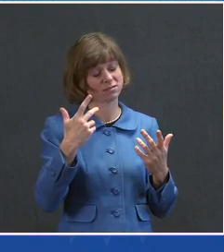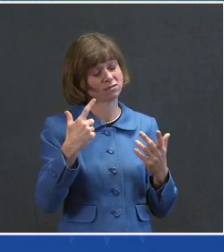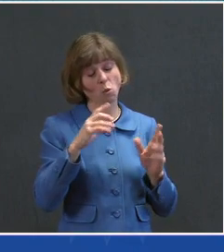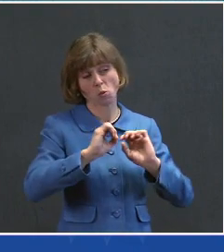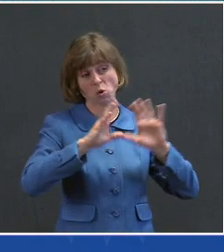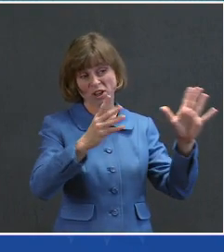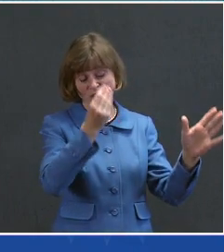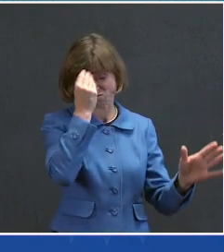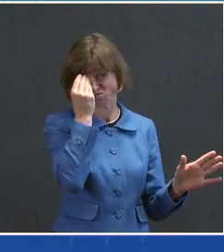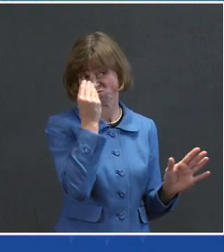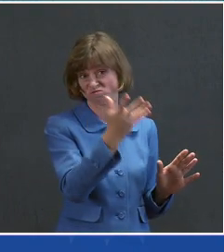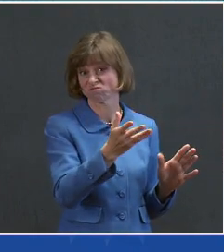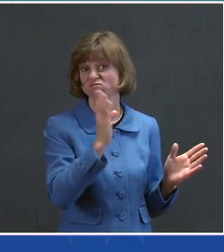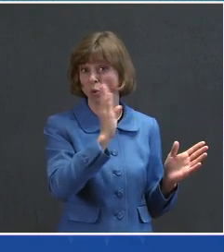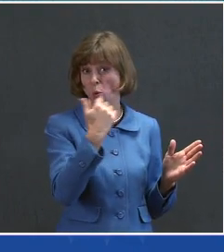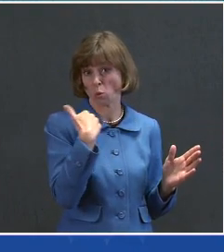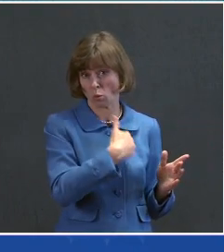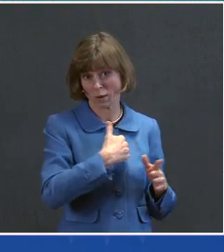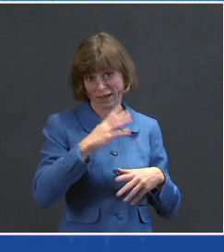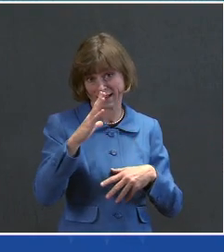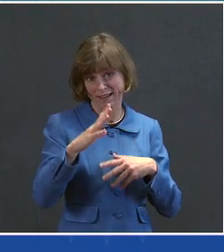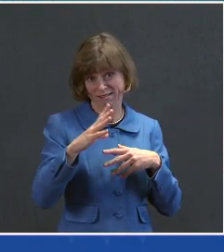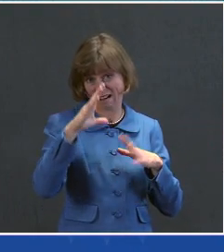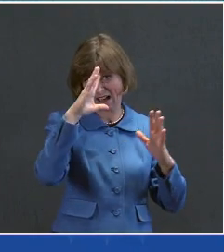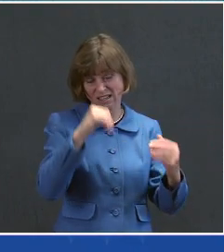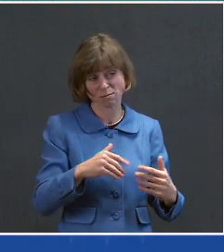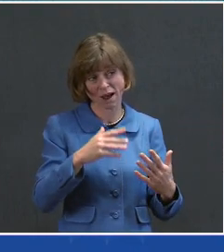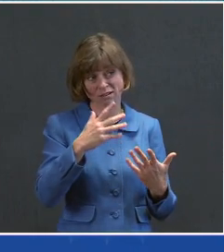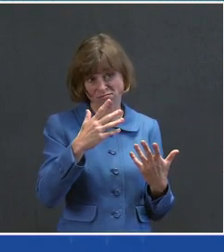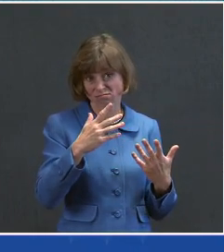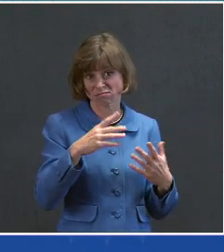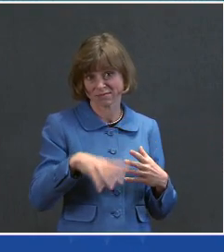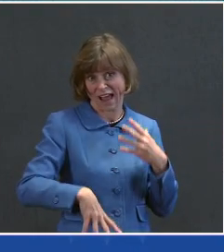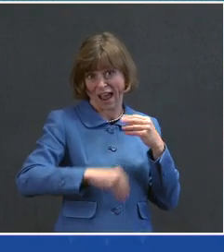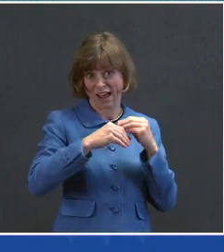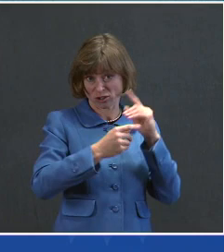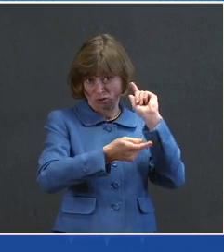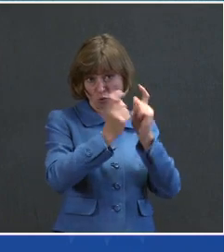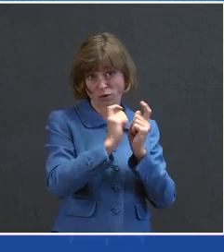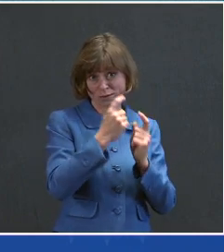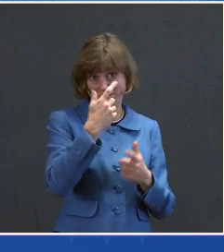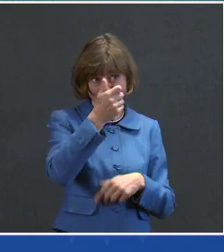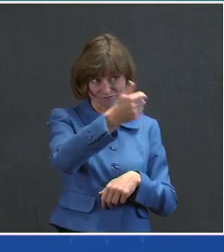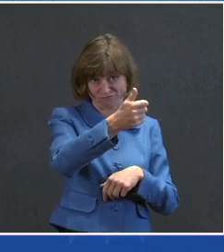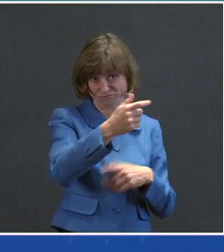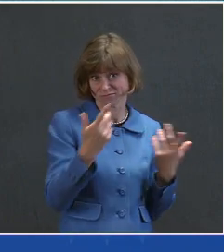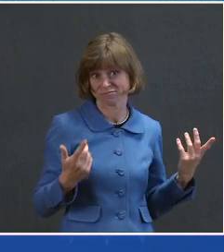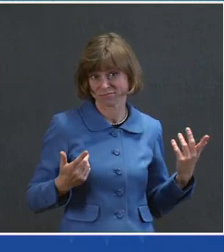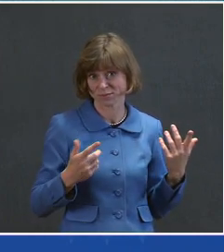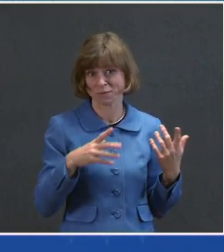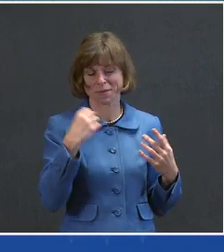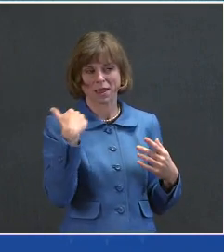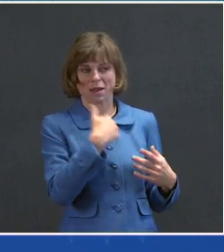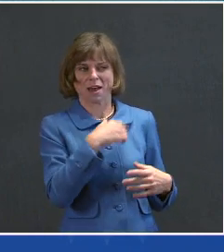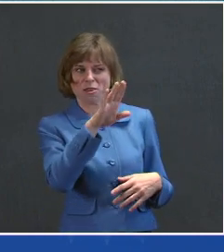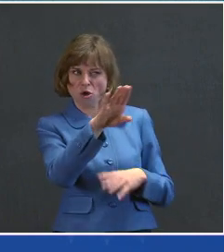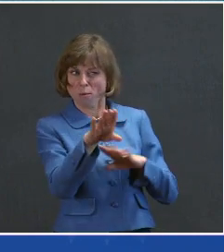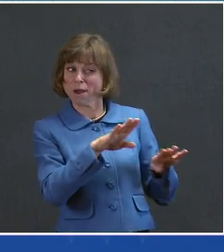to be put in place that their behavior will change. We've seen some evidence of that, but we will continue to press on that moving forward. The Press: But, ultimately,